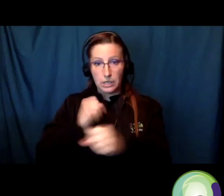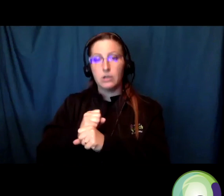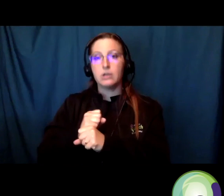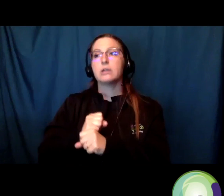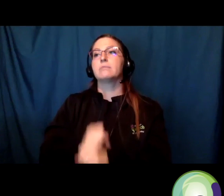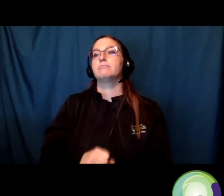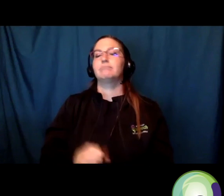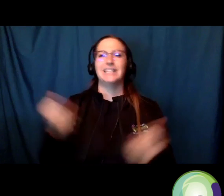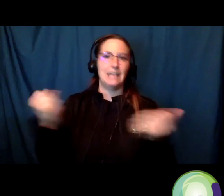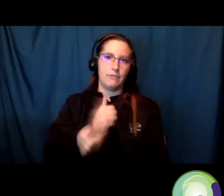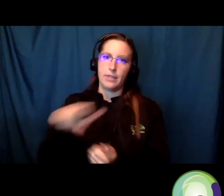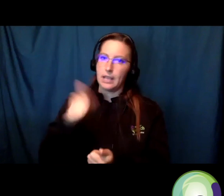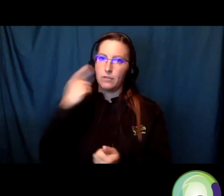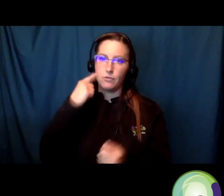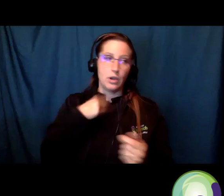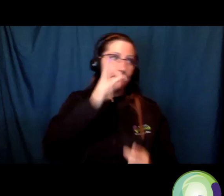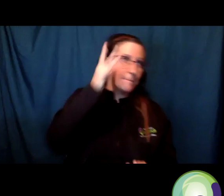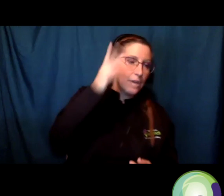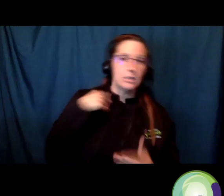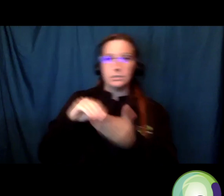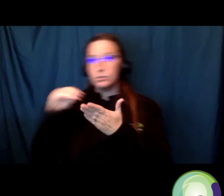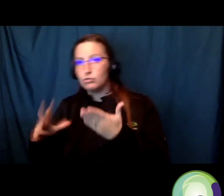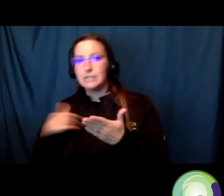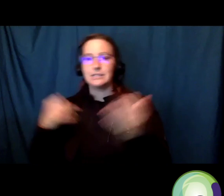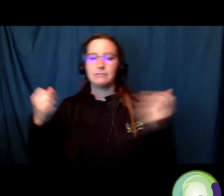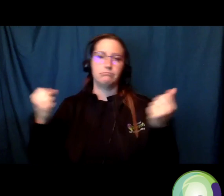else for our students, our parents all those kinds of things. So make sure